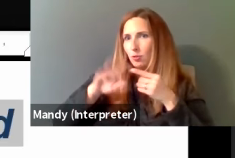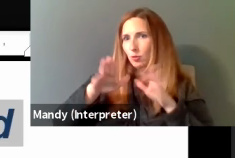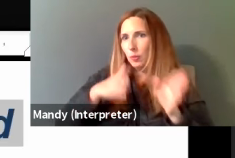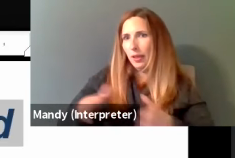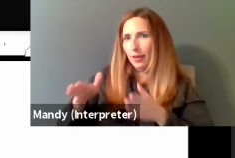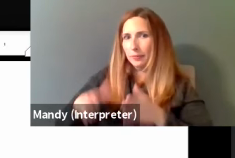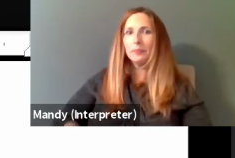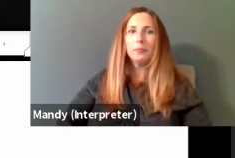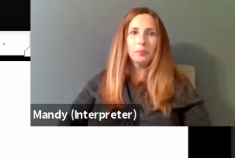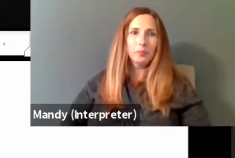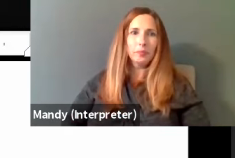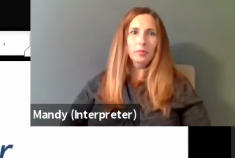And then anyone else you can think of.